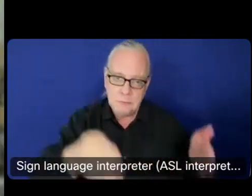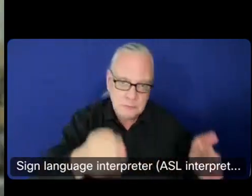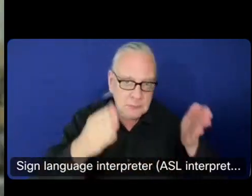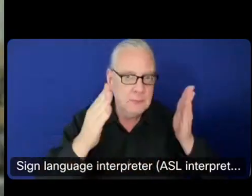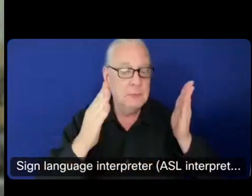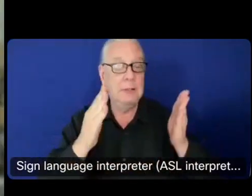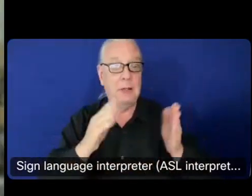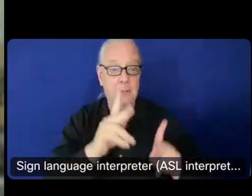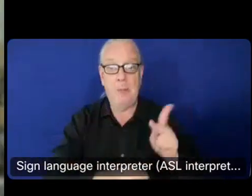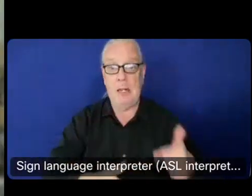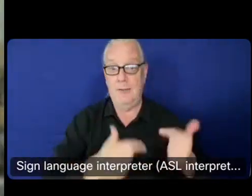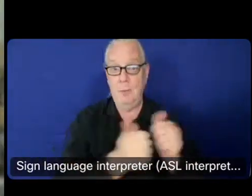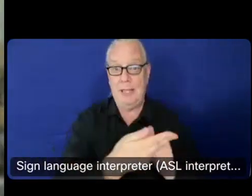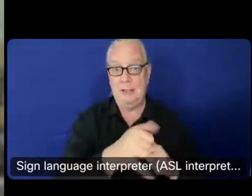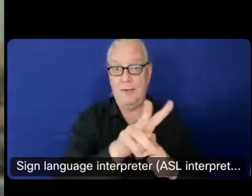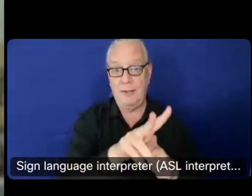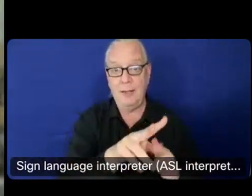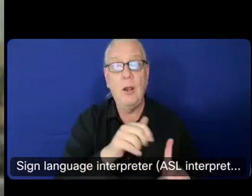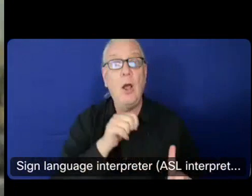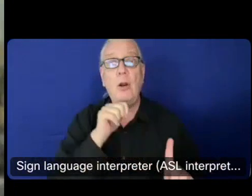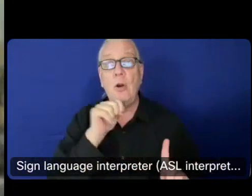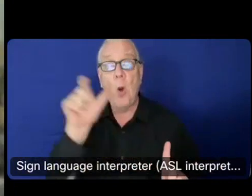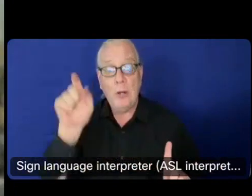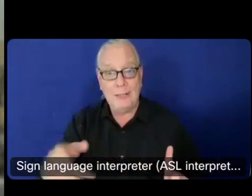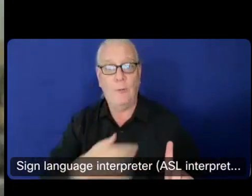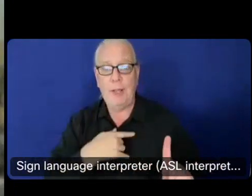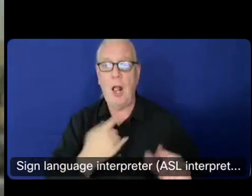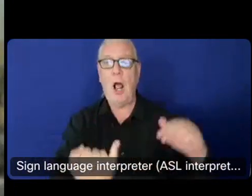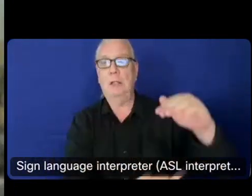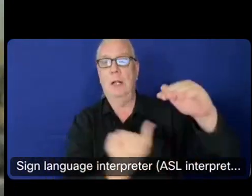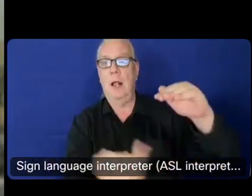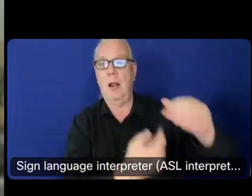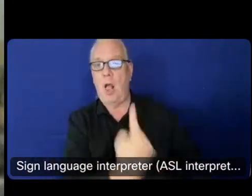not dealing with that particular form of isolation. We have